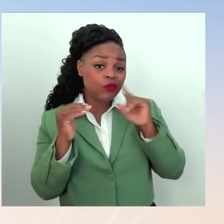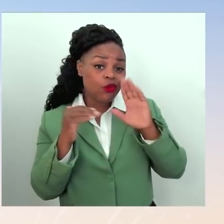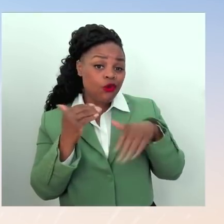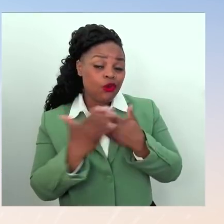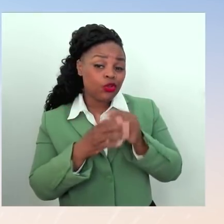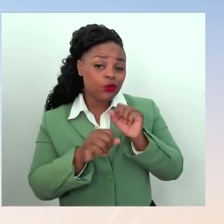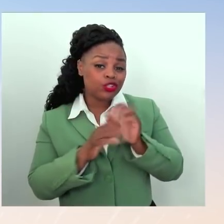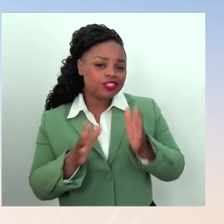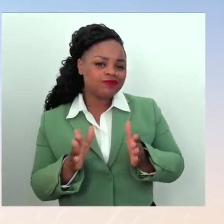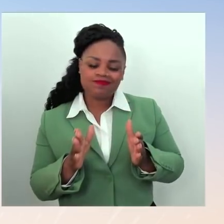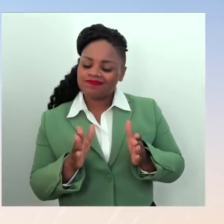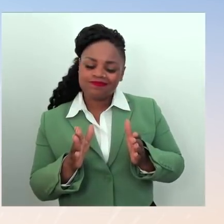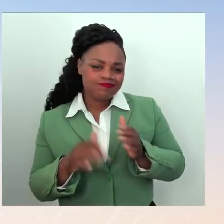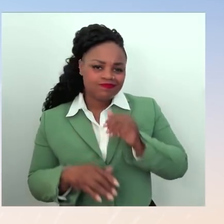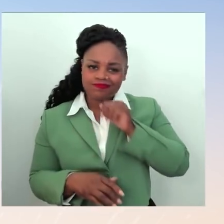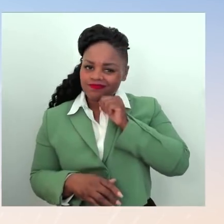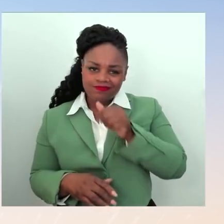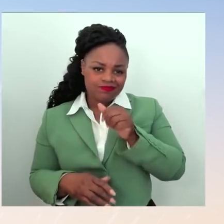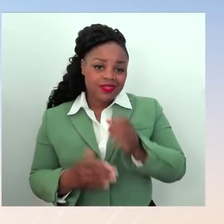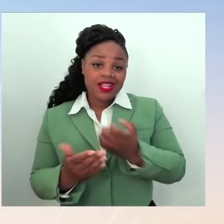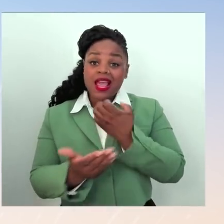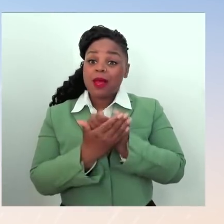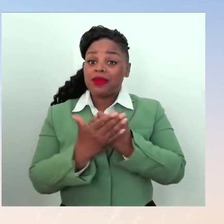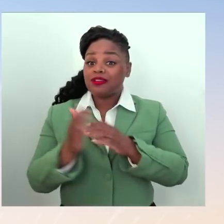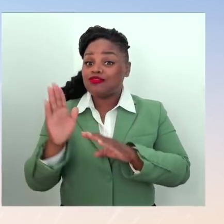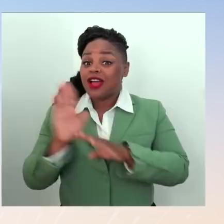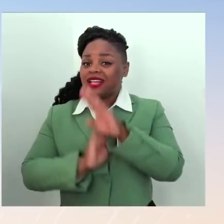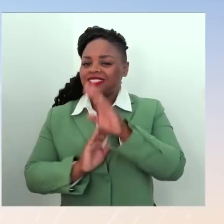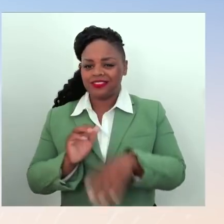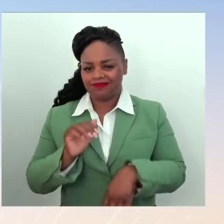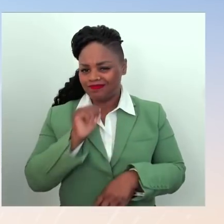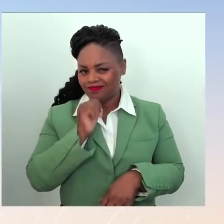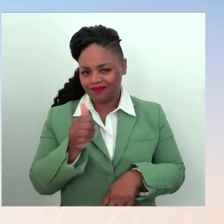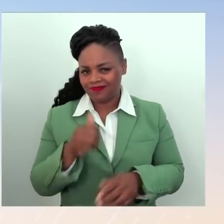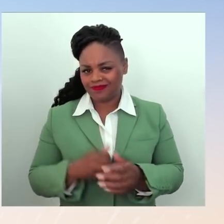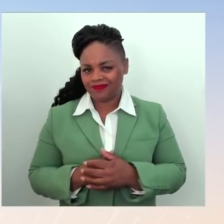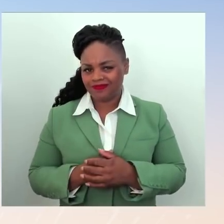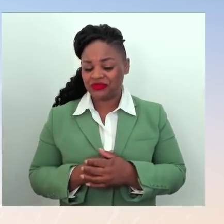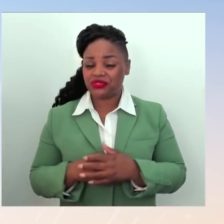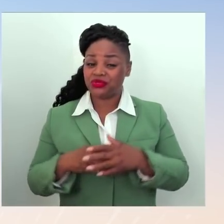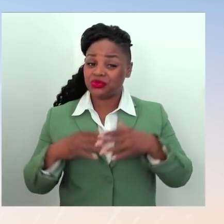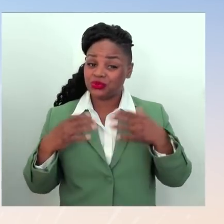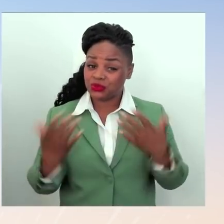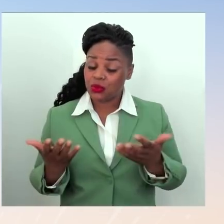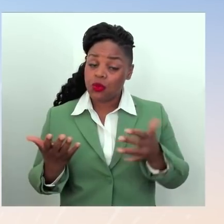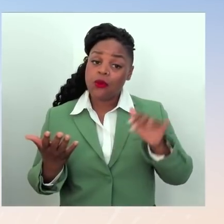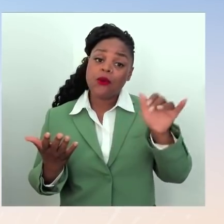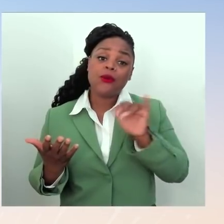And finally, I know some of you will be traveling with us to Fort Worth, Texas, tomorrow, so I wanted to give you a little bit of a preview of that.